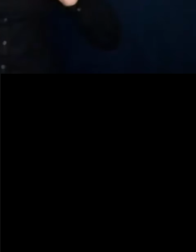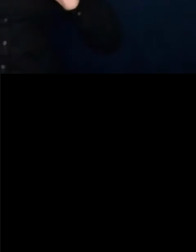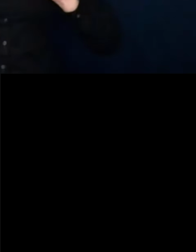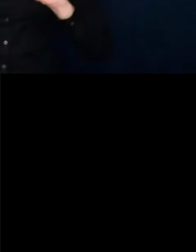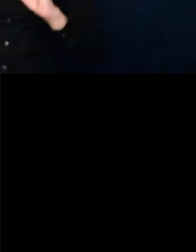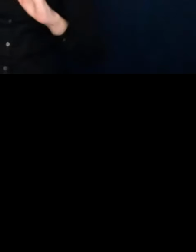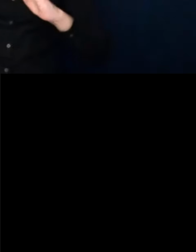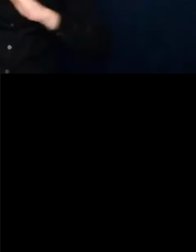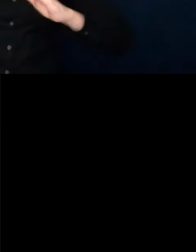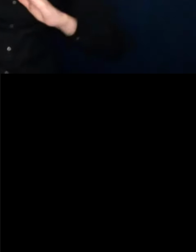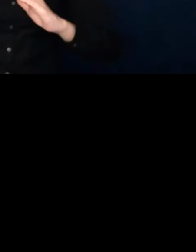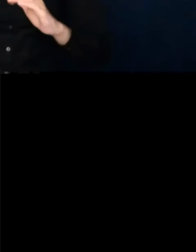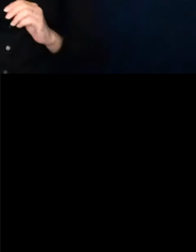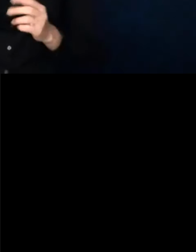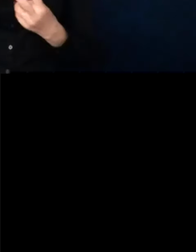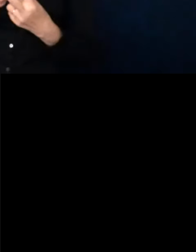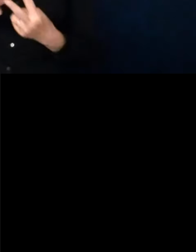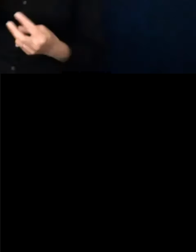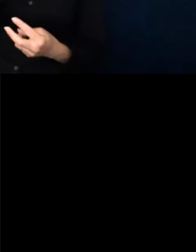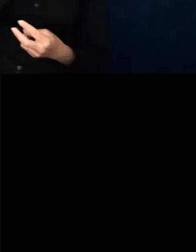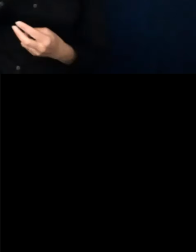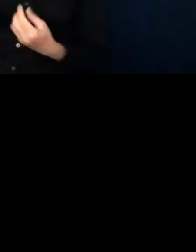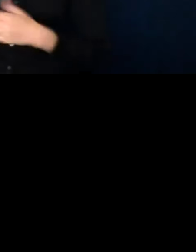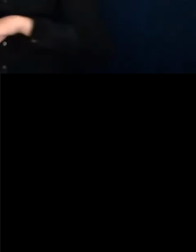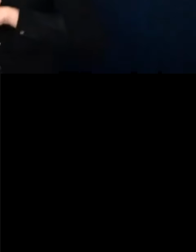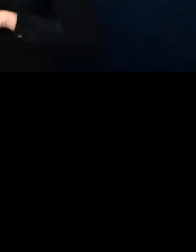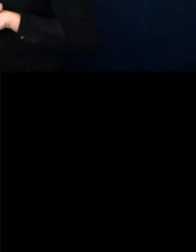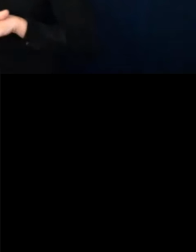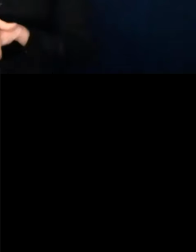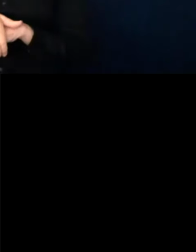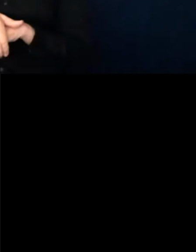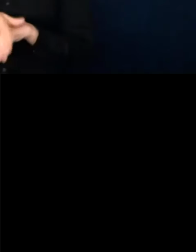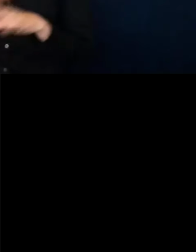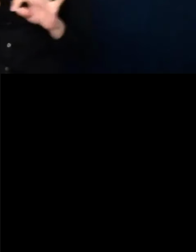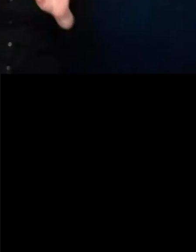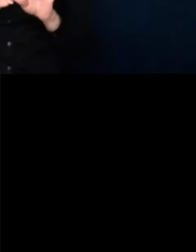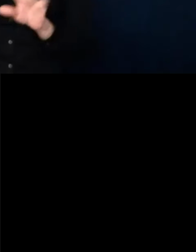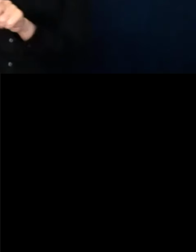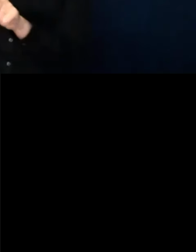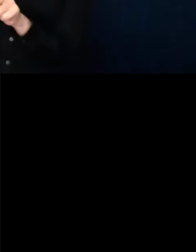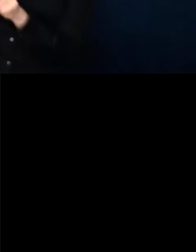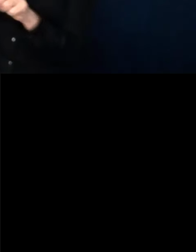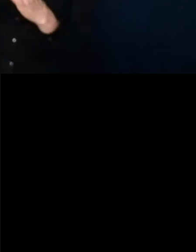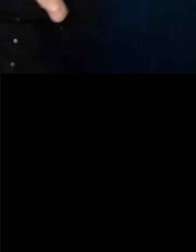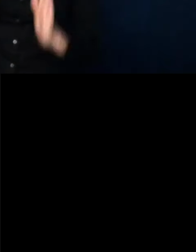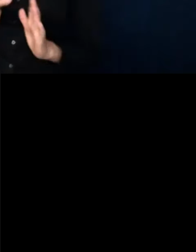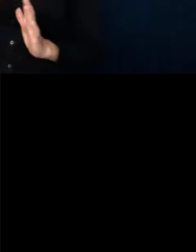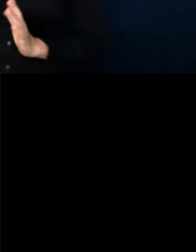You just need to be an artist, that contributes to this region at whatever level.